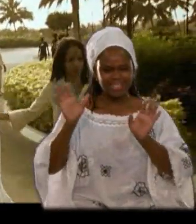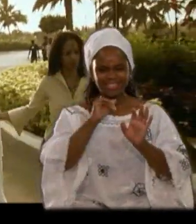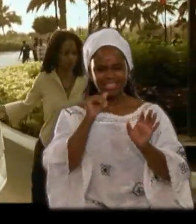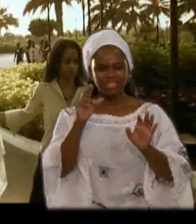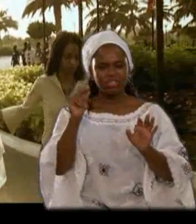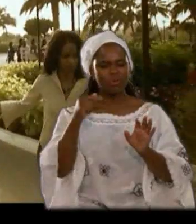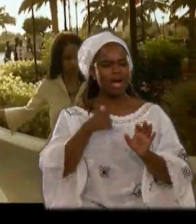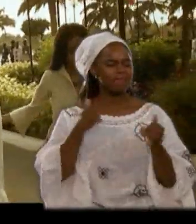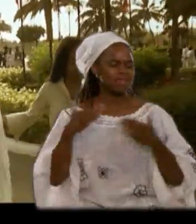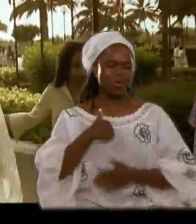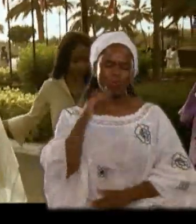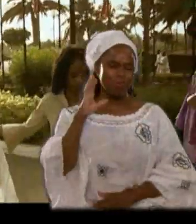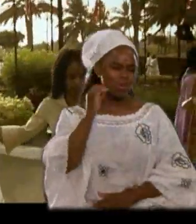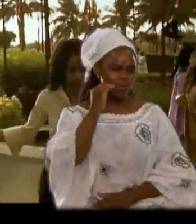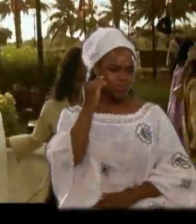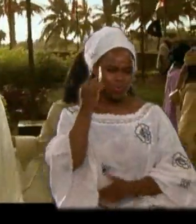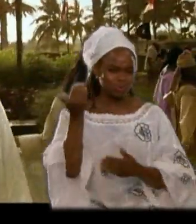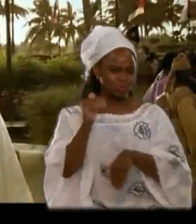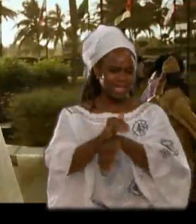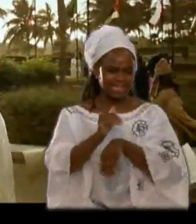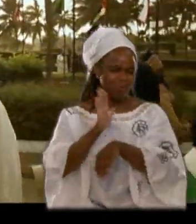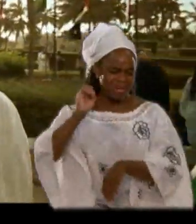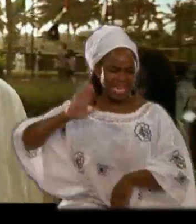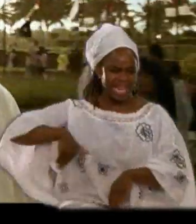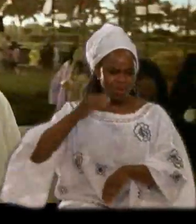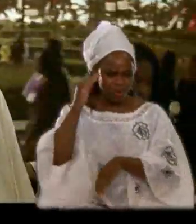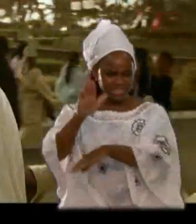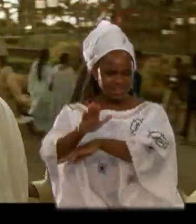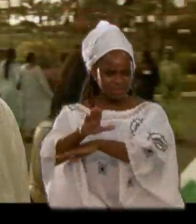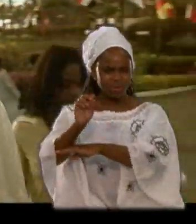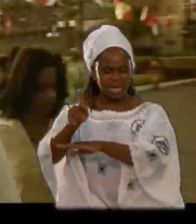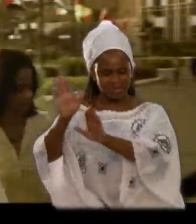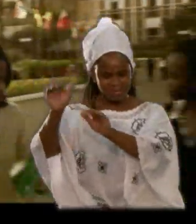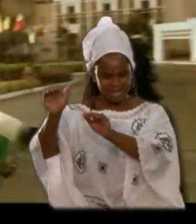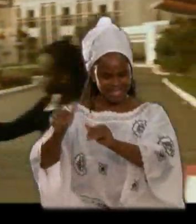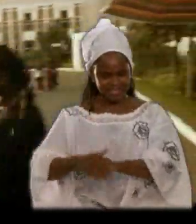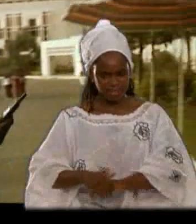No, I'm afraid I'll be home late this evening. OK? Bye.